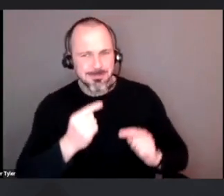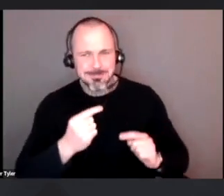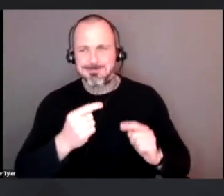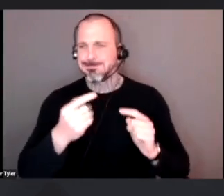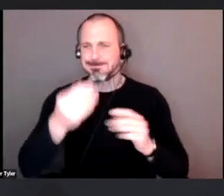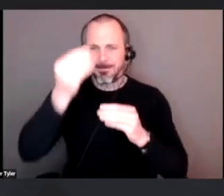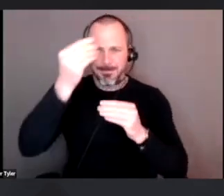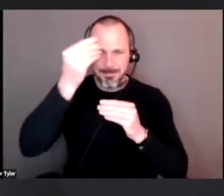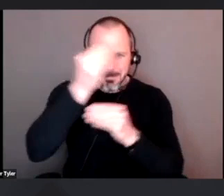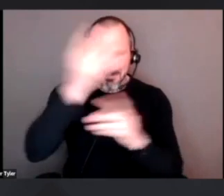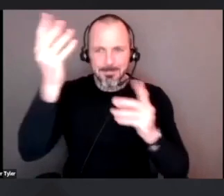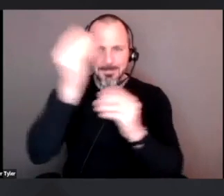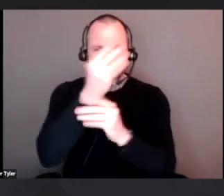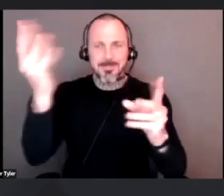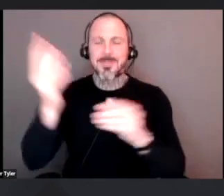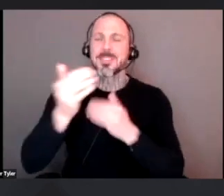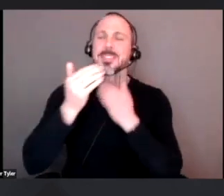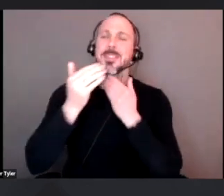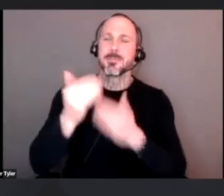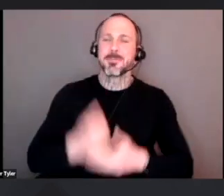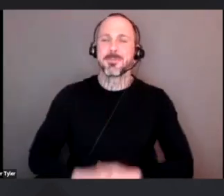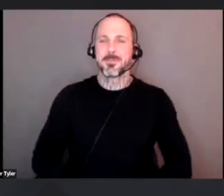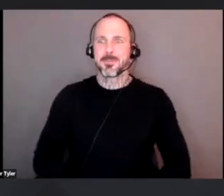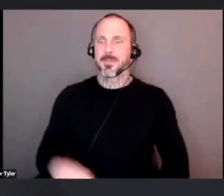I'll start just by the first one I see here on my screen.